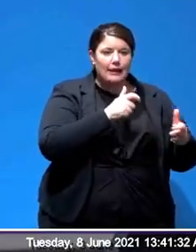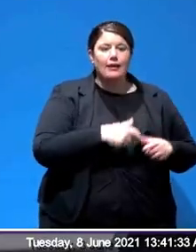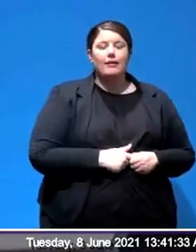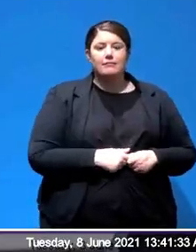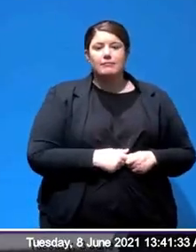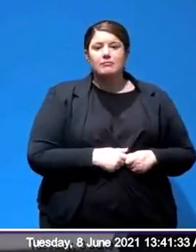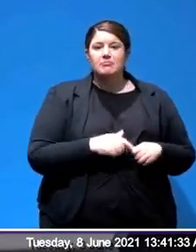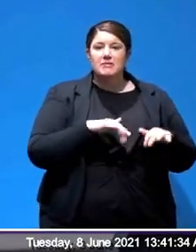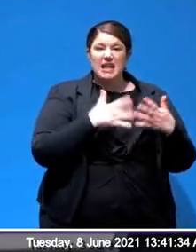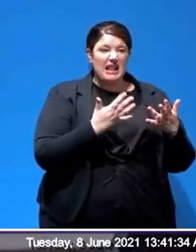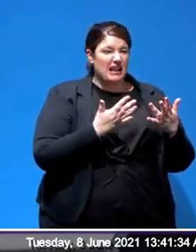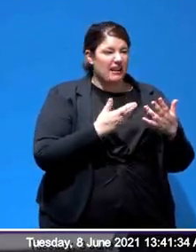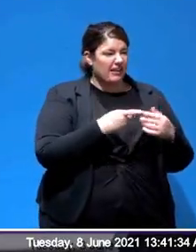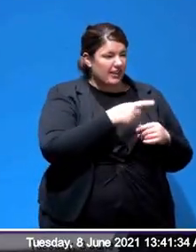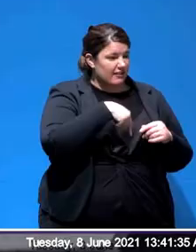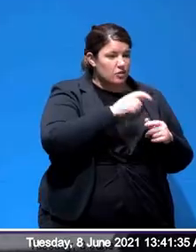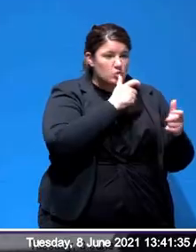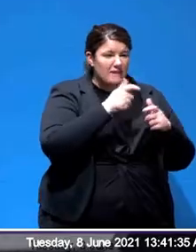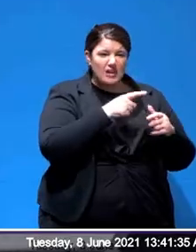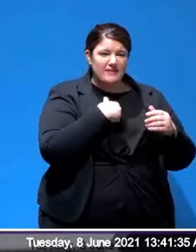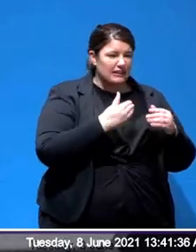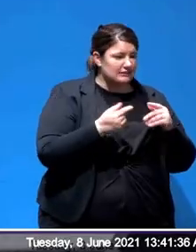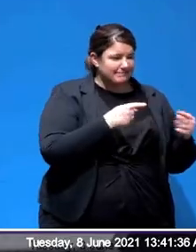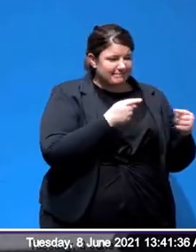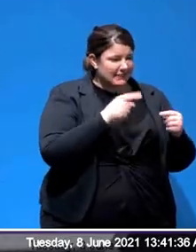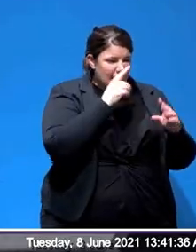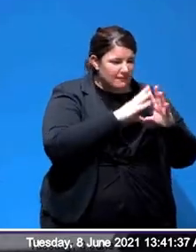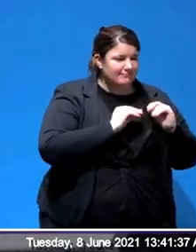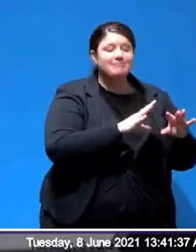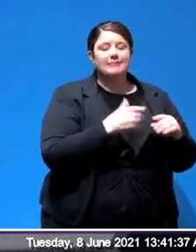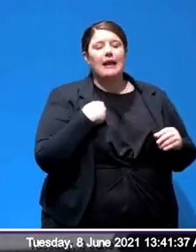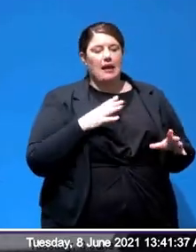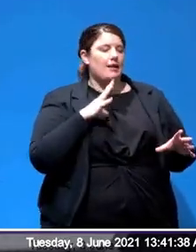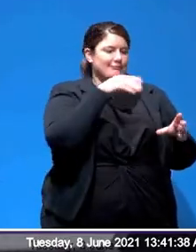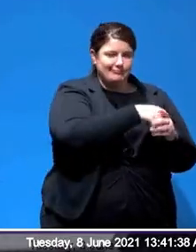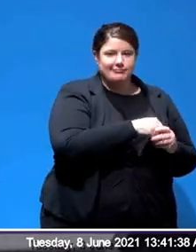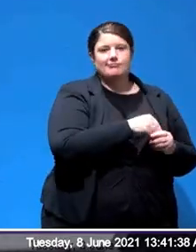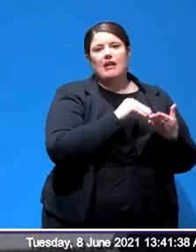resolved at a local level with the supervisor, they would then involve me and I would attend.